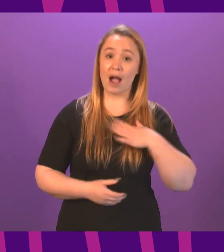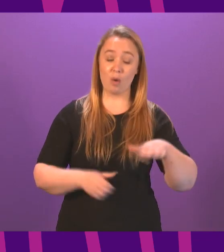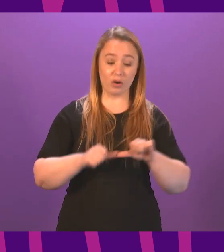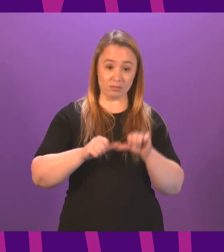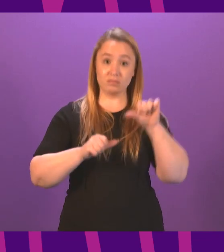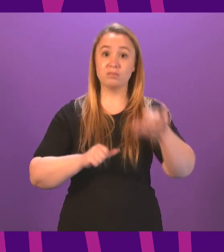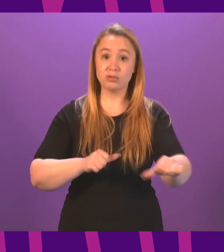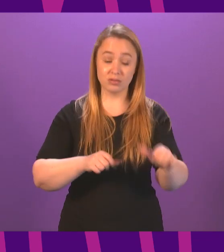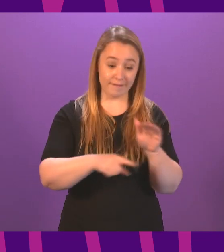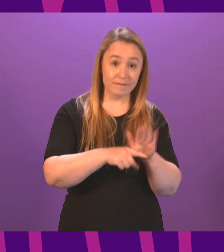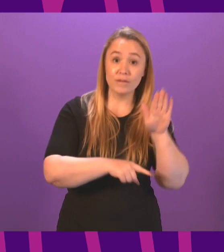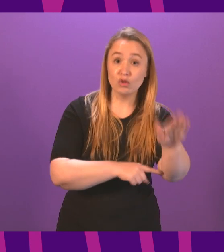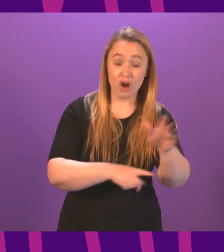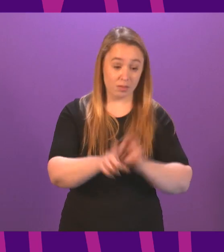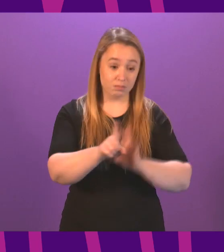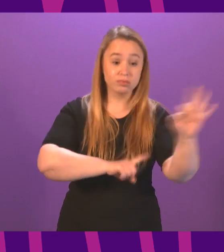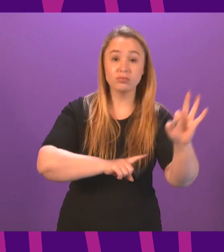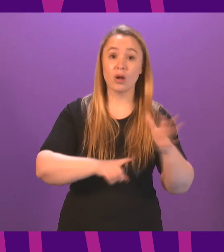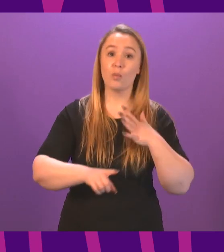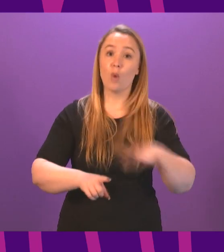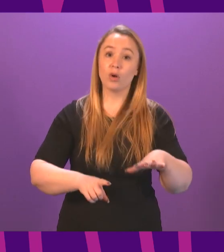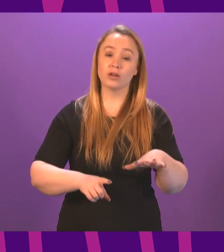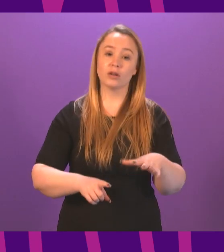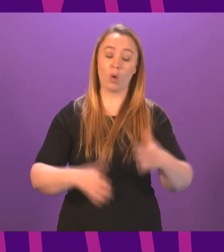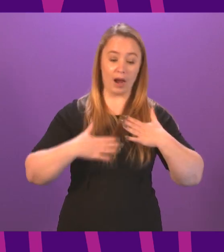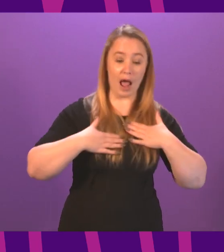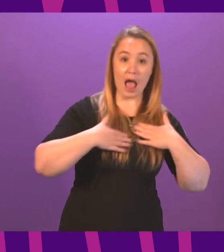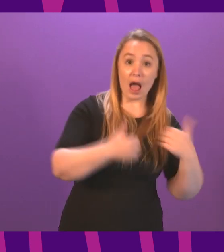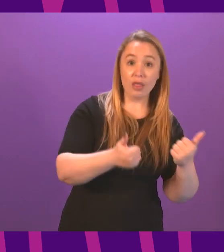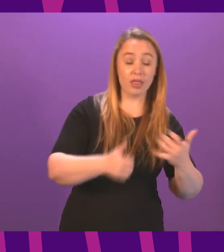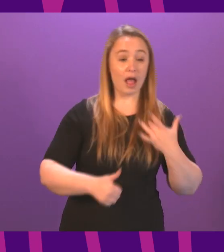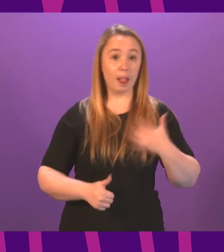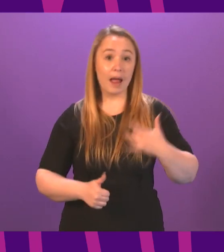little harm to life, health and the economy as we can.